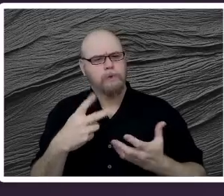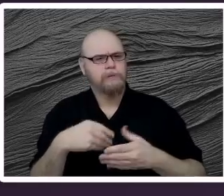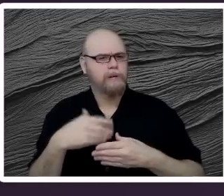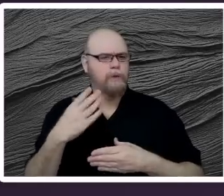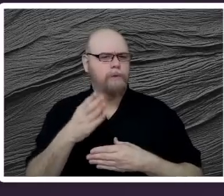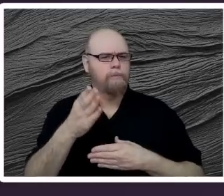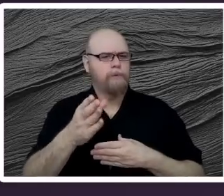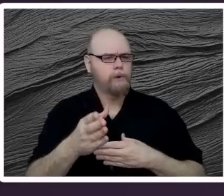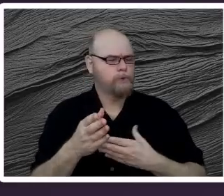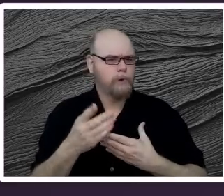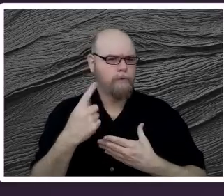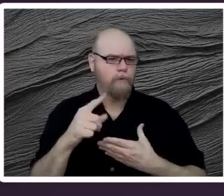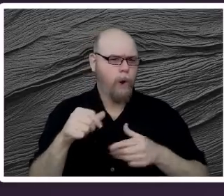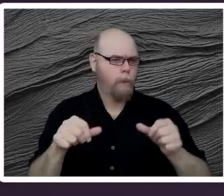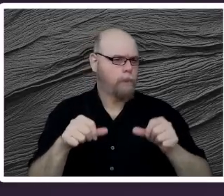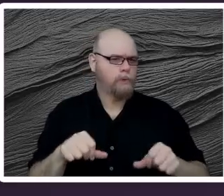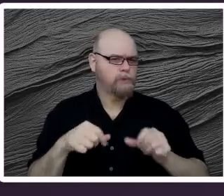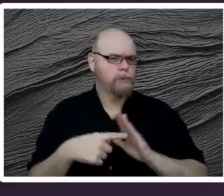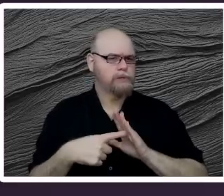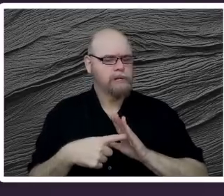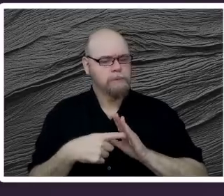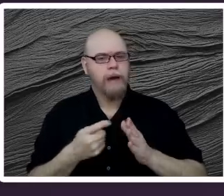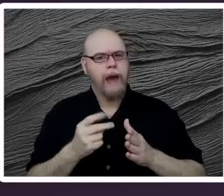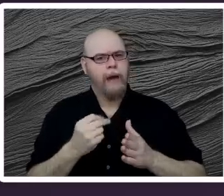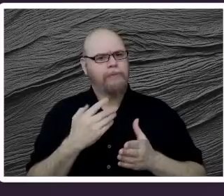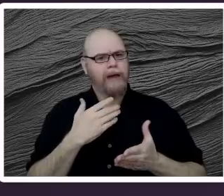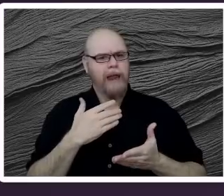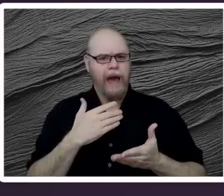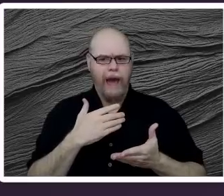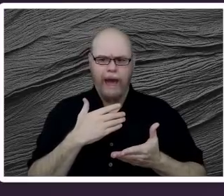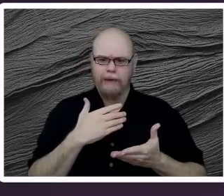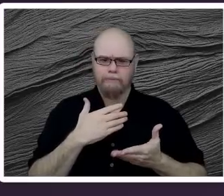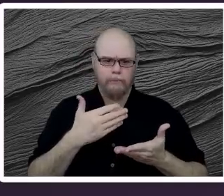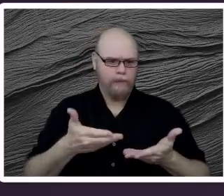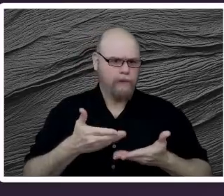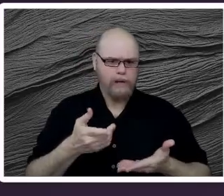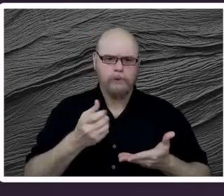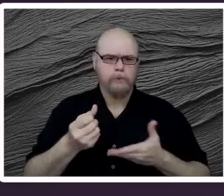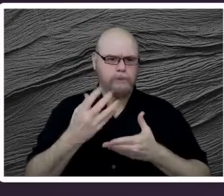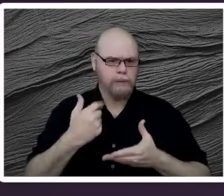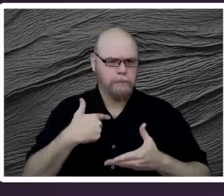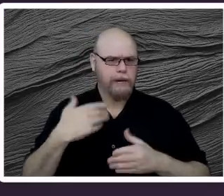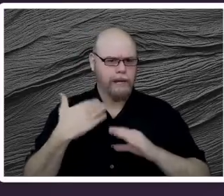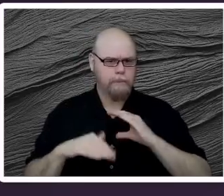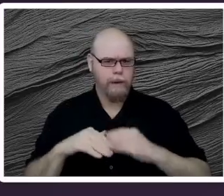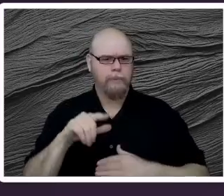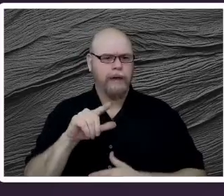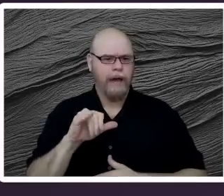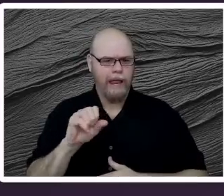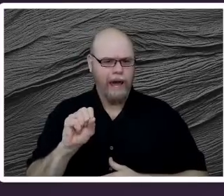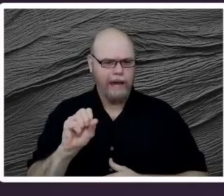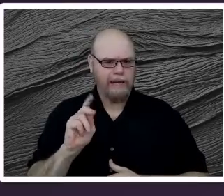and invite you to please send me an email with your ideas. My email is L-I-S-K-E-Y-E@si.edu.